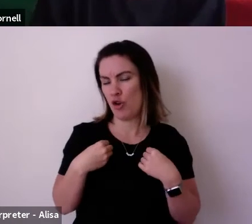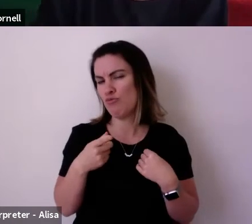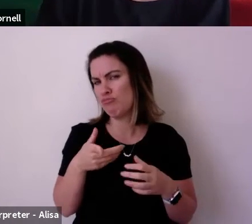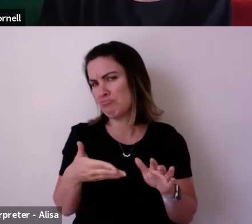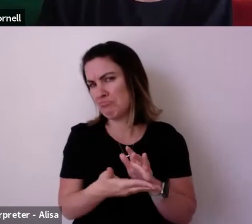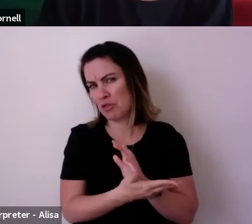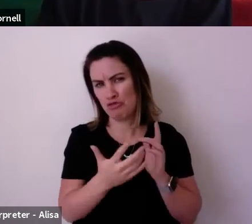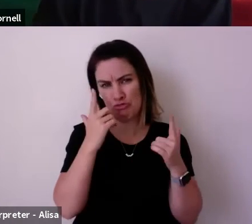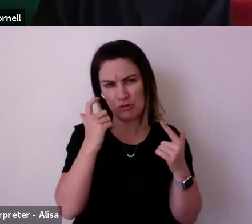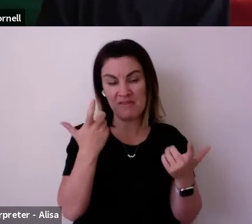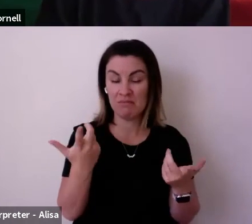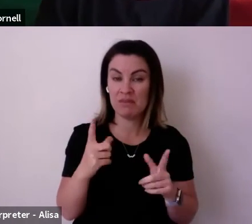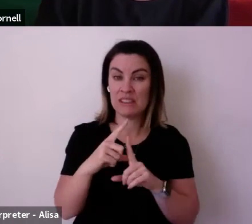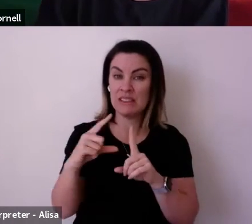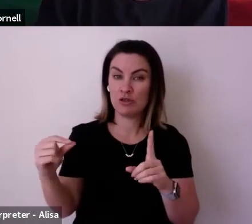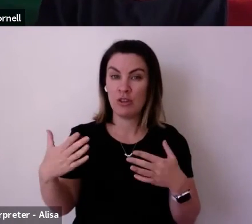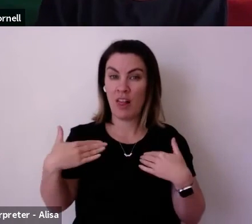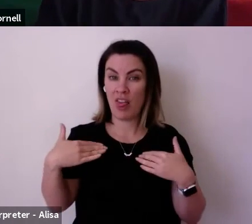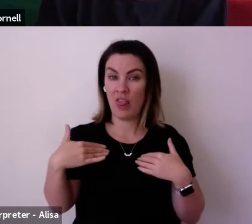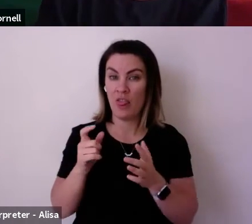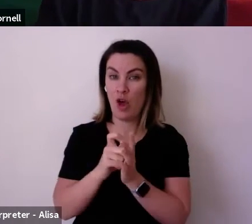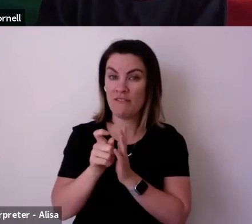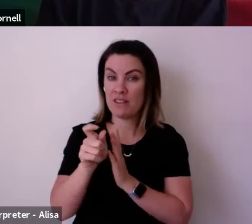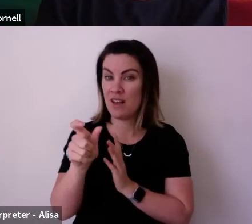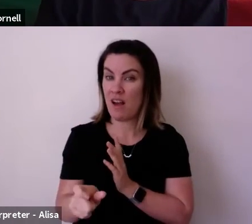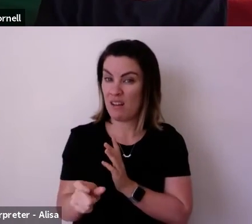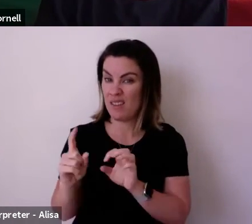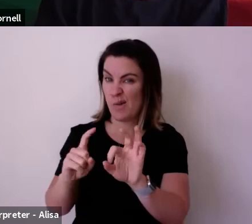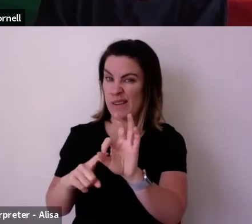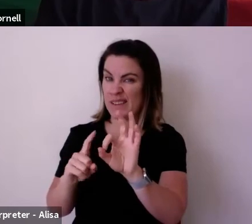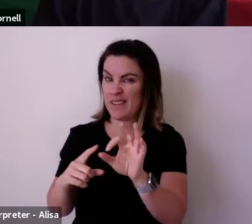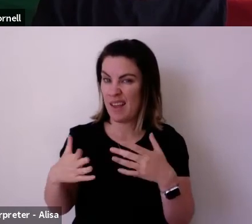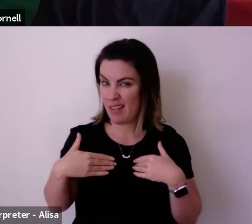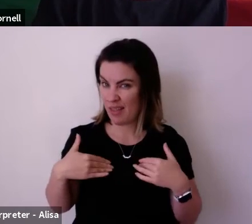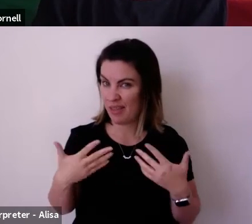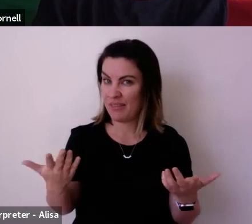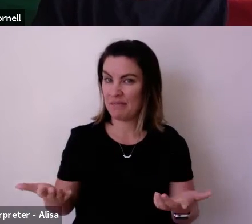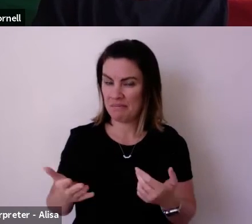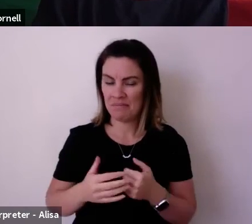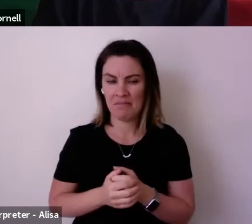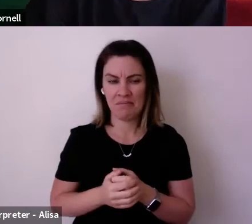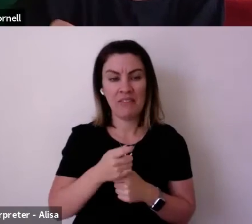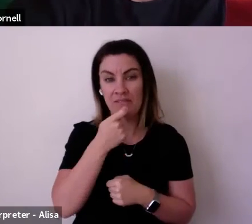A digital health officer at Queen site health. We had quite a few graduates working